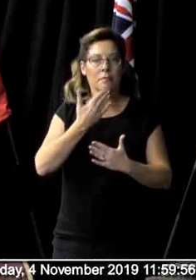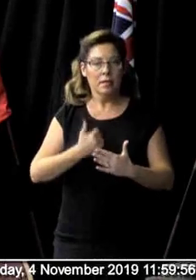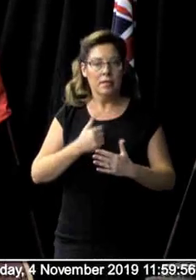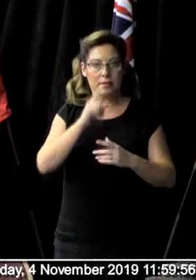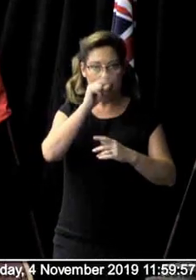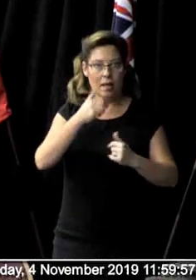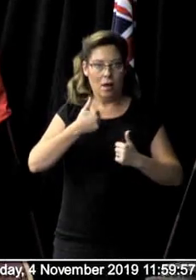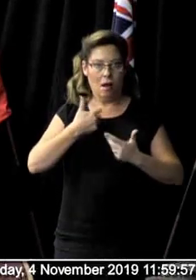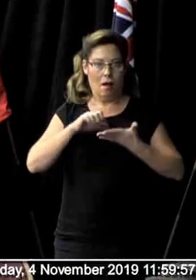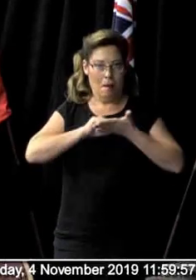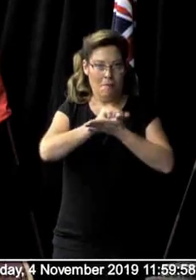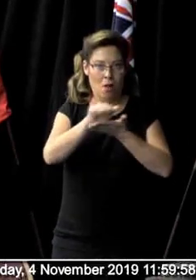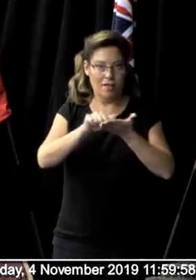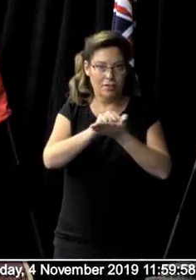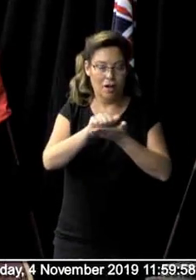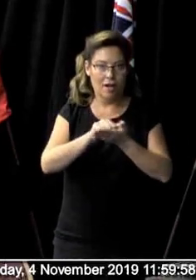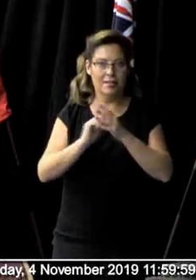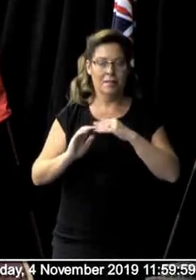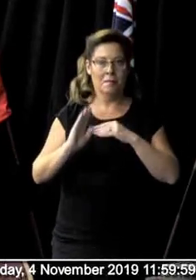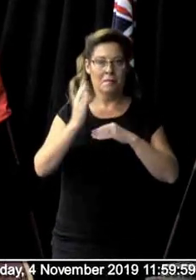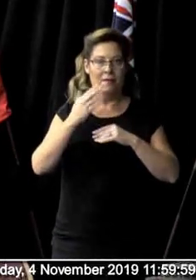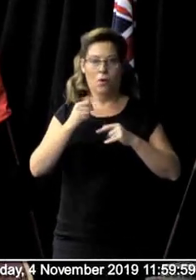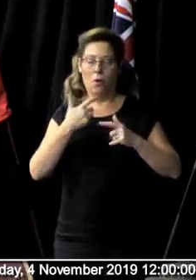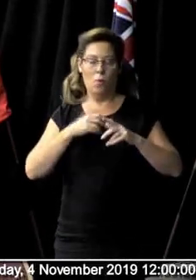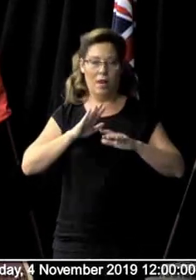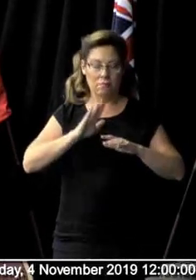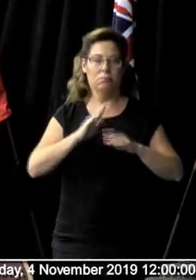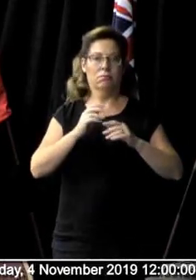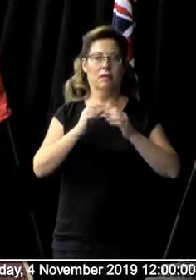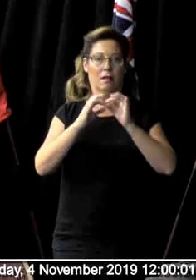microphone which can be extremely loud and upsetting to some people.